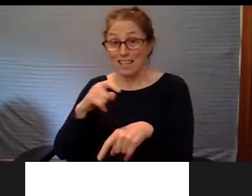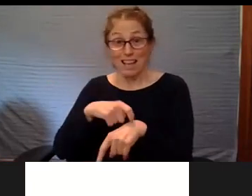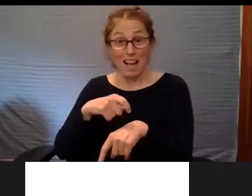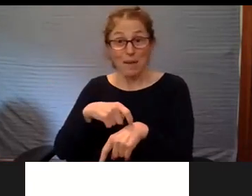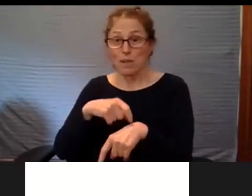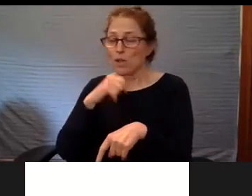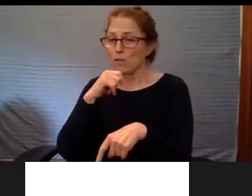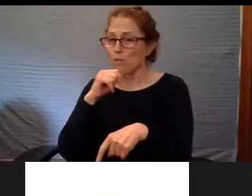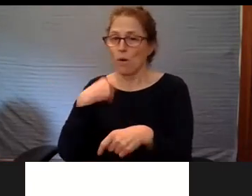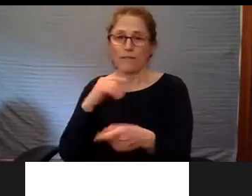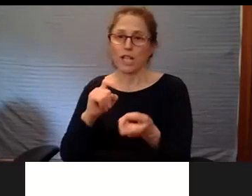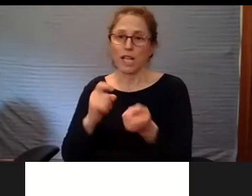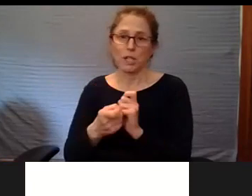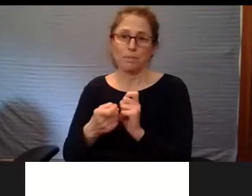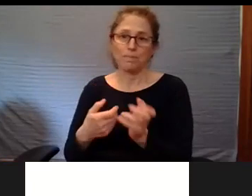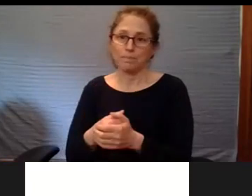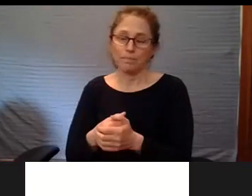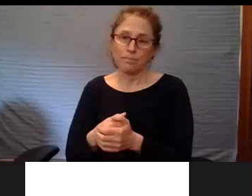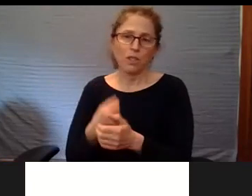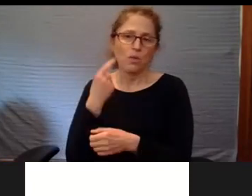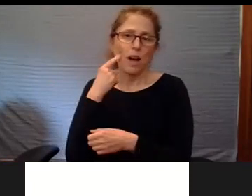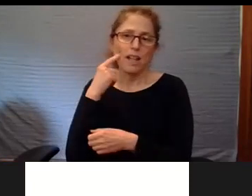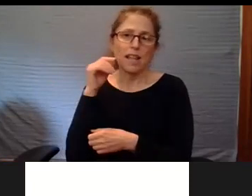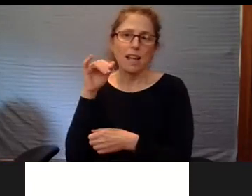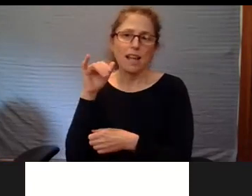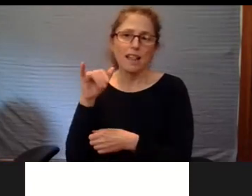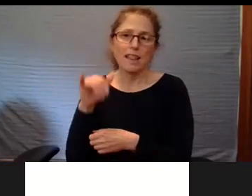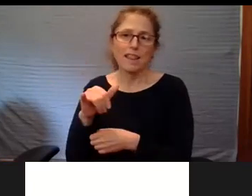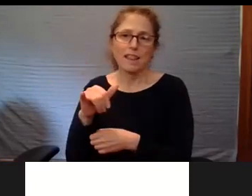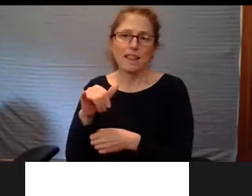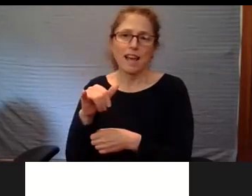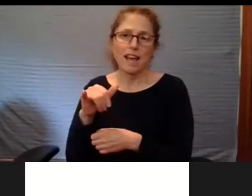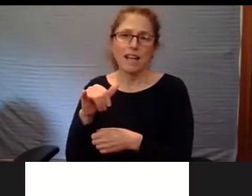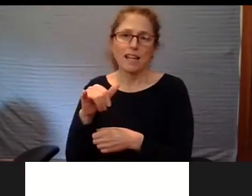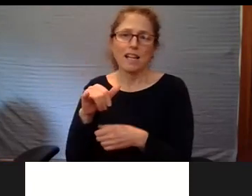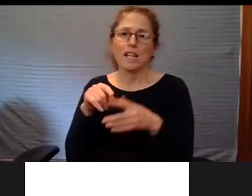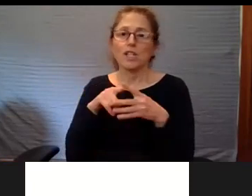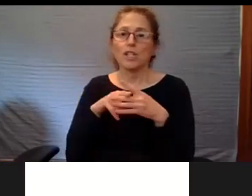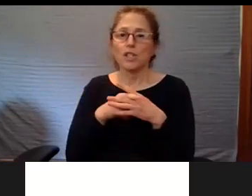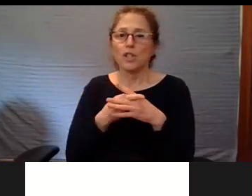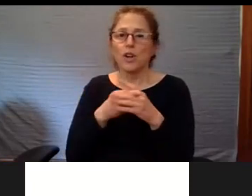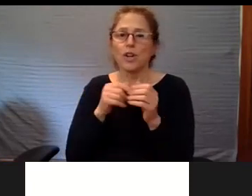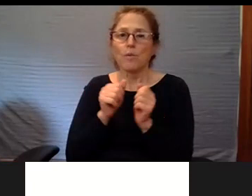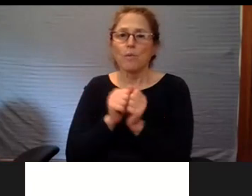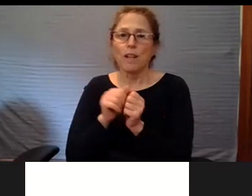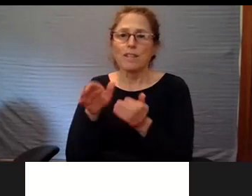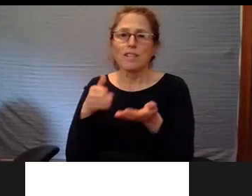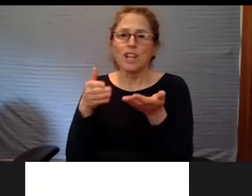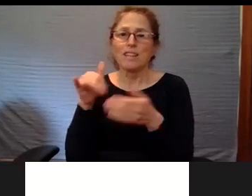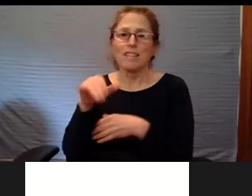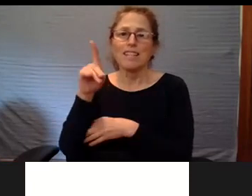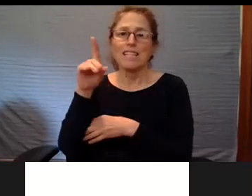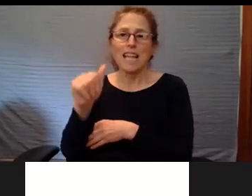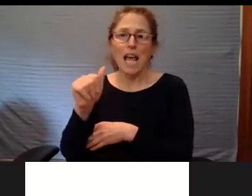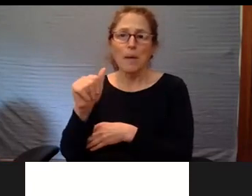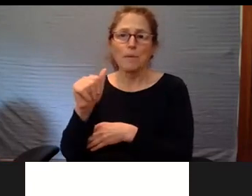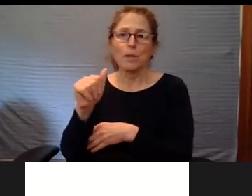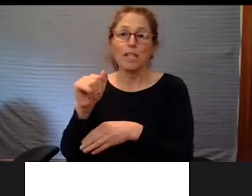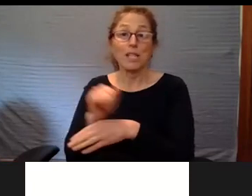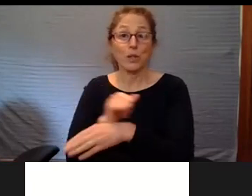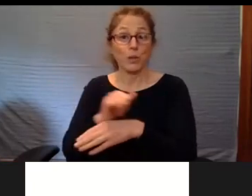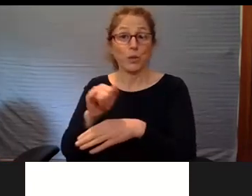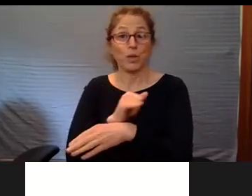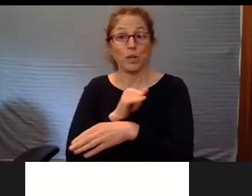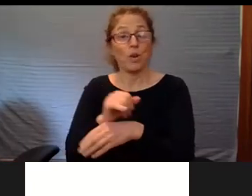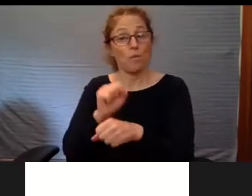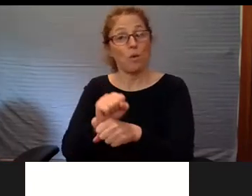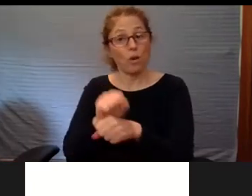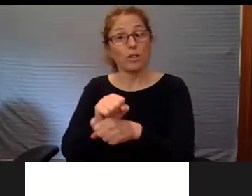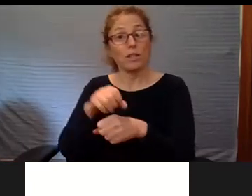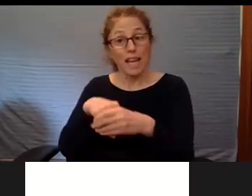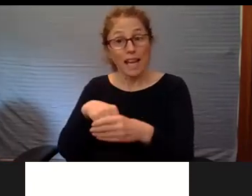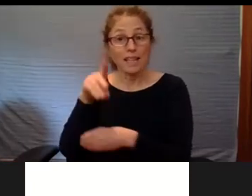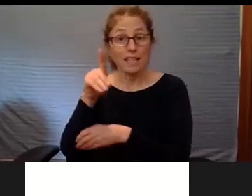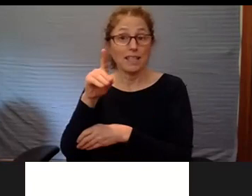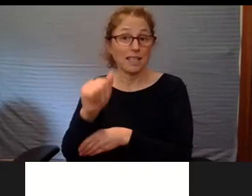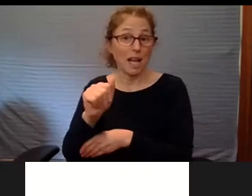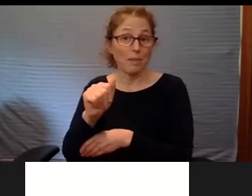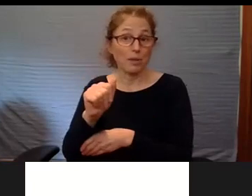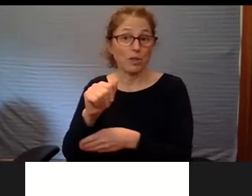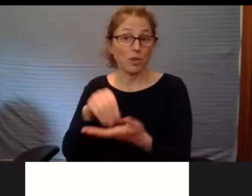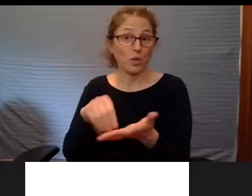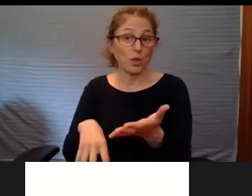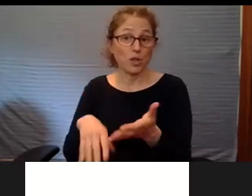So I think, you know, starting with suggesting that disabled intern works in disabled student services,